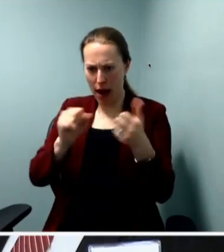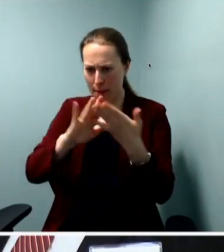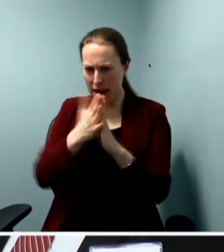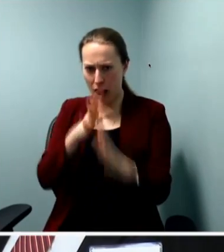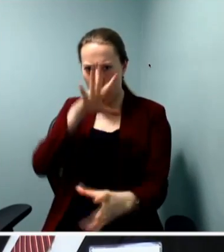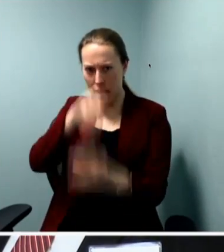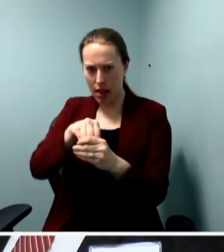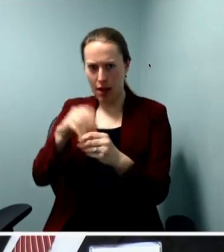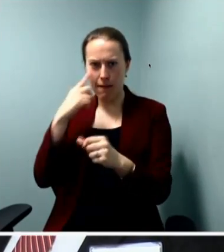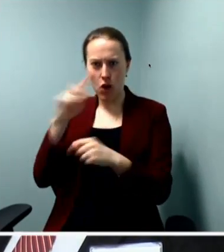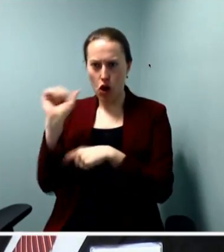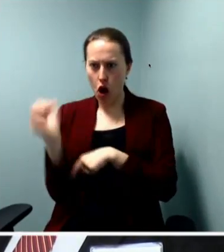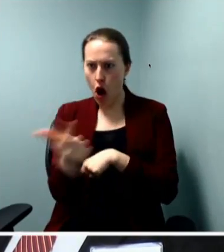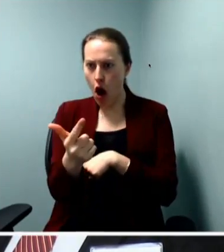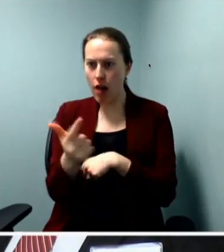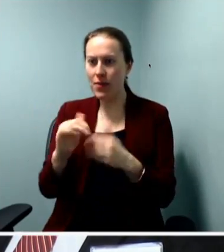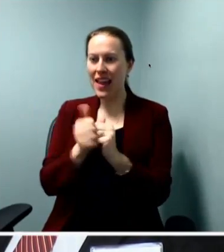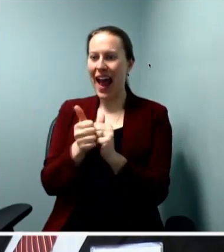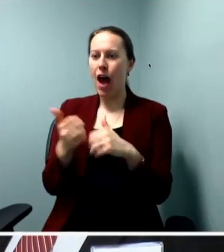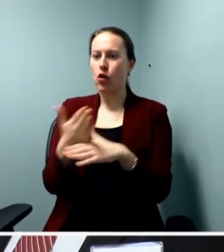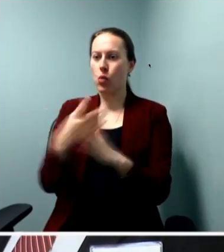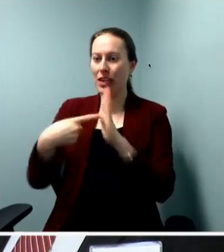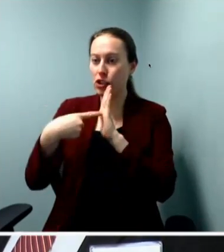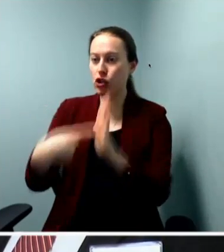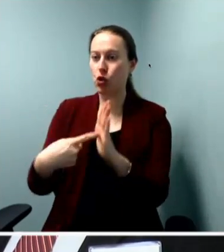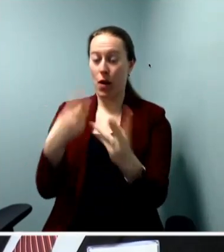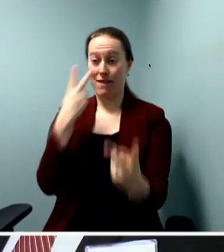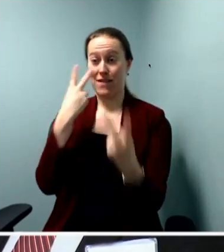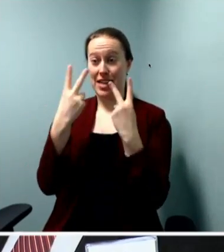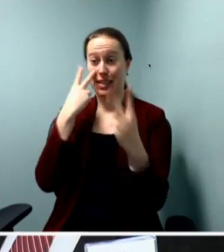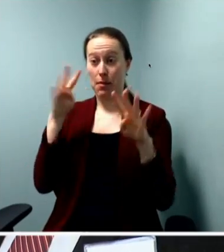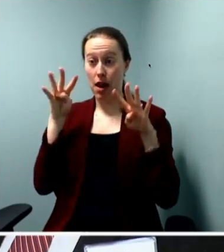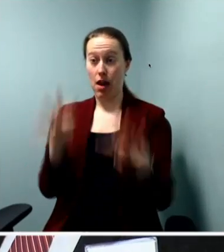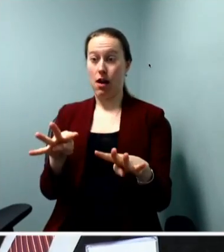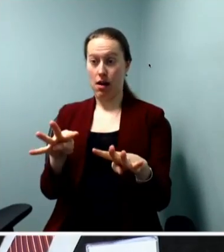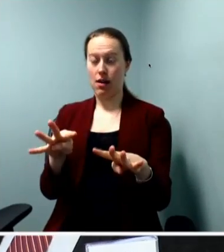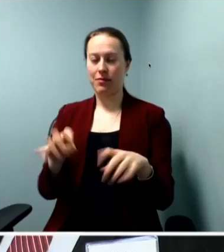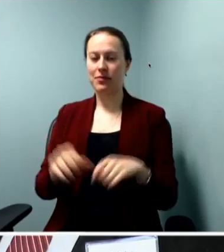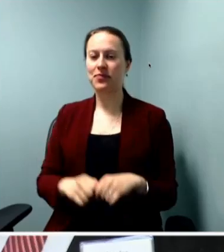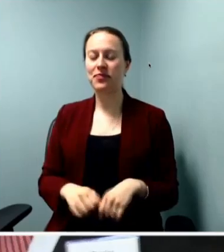And how do we show that visually, as well. (Judith) I have an interesting story and then I'll shut up.